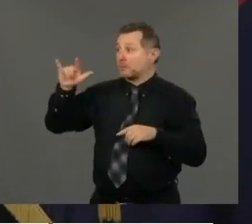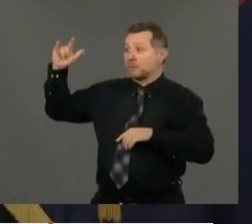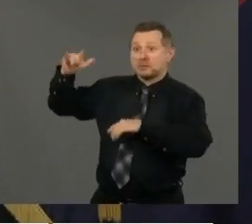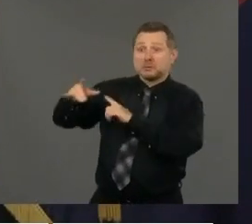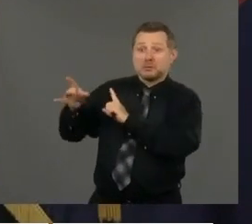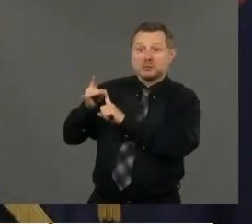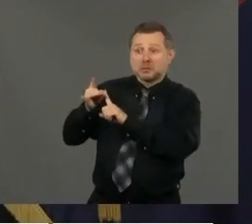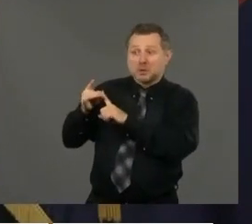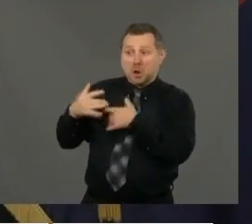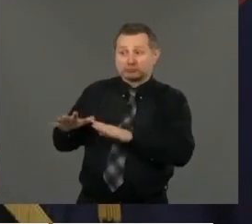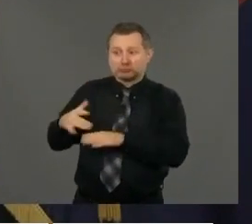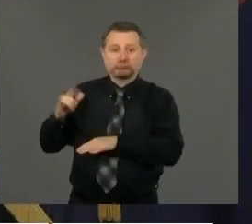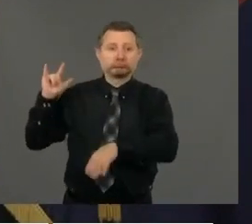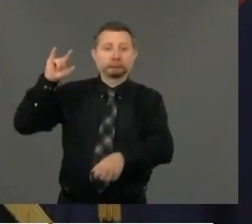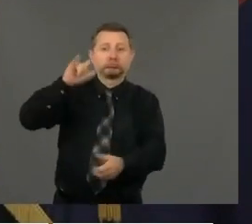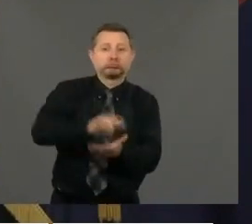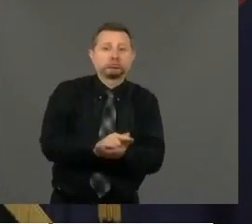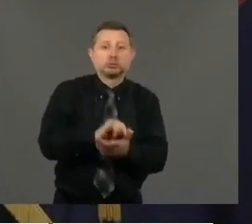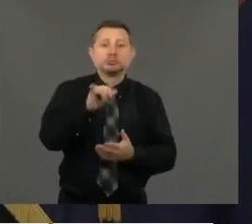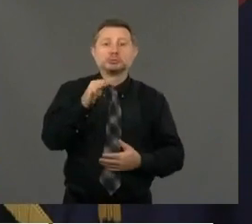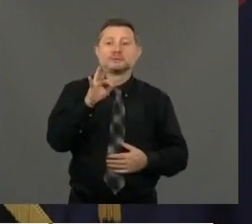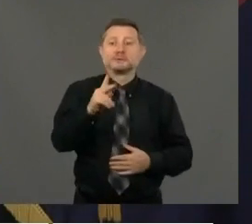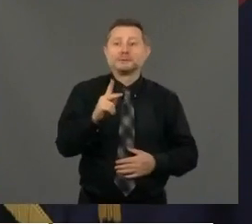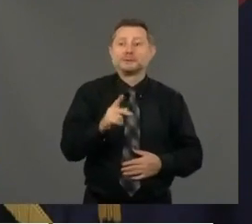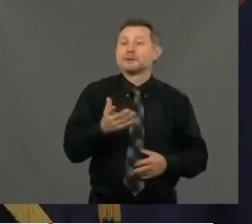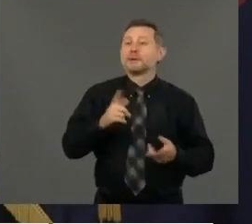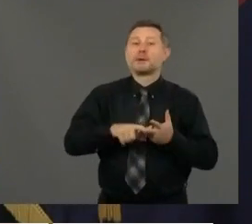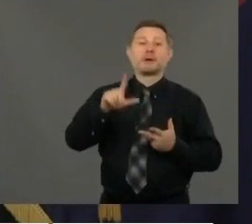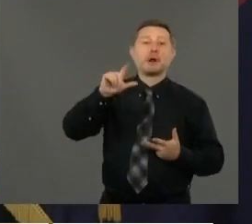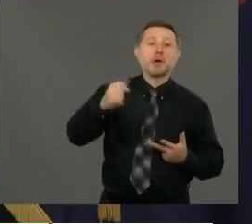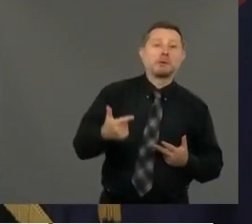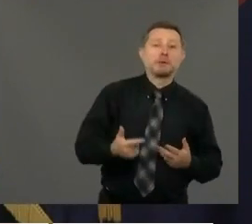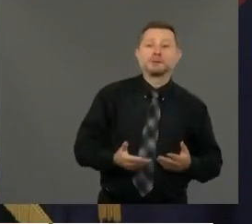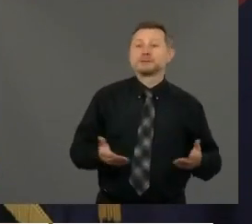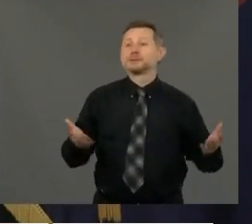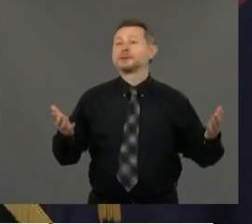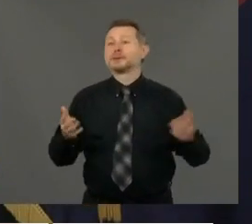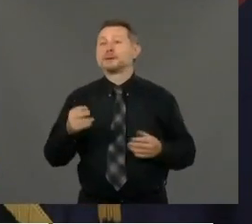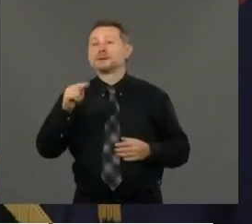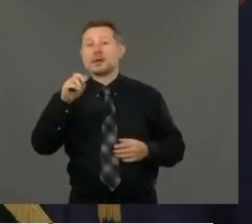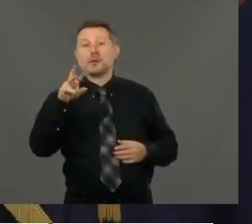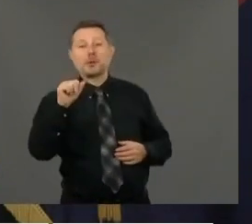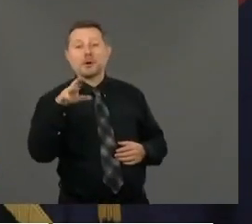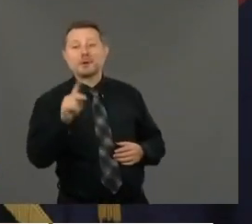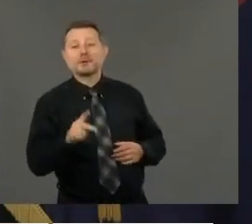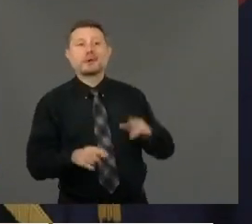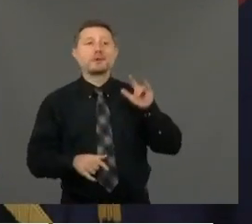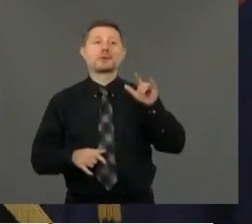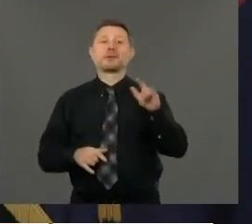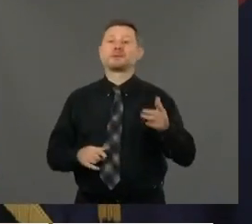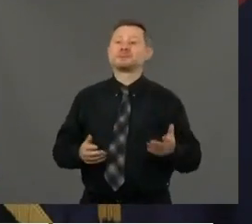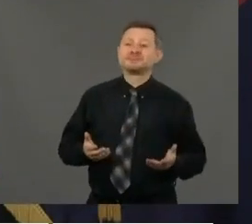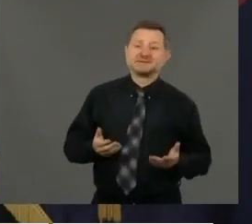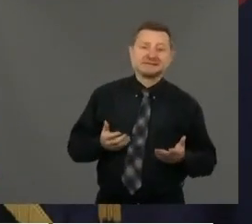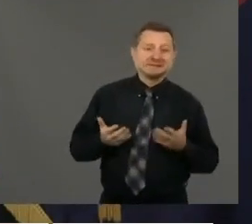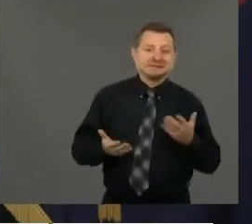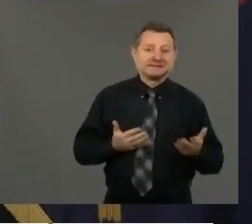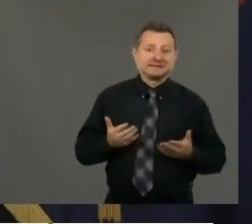SEALED BUBBLE. SOMEBODY LANDS IN NEW YORK,